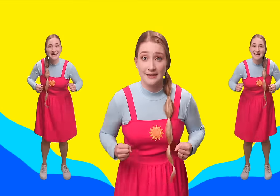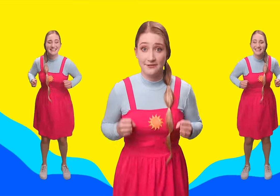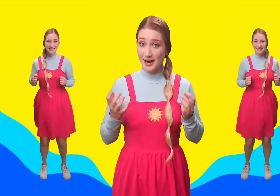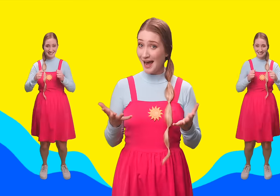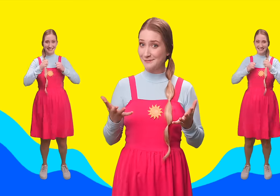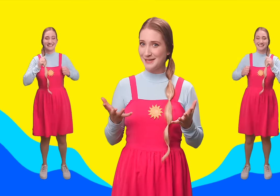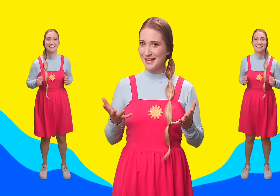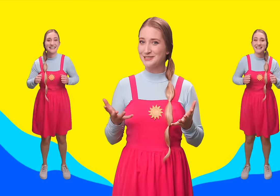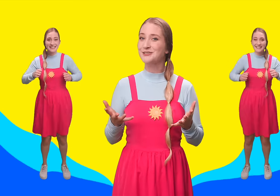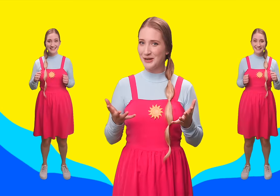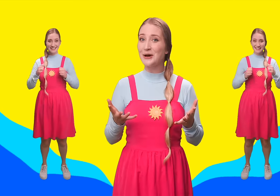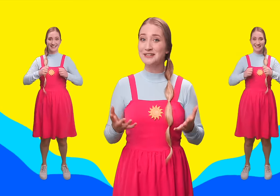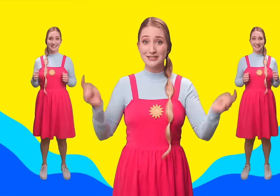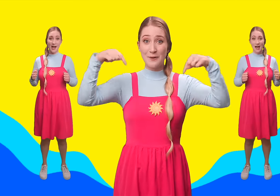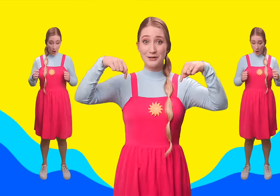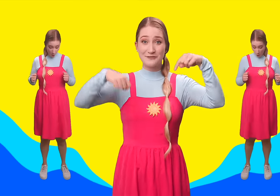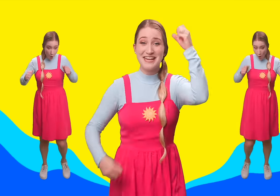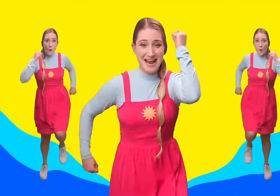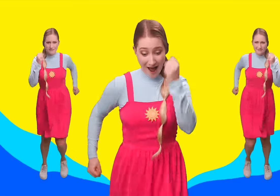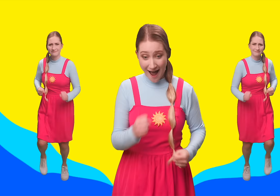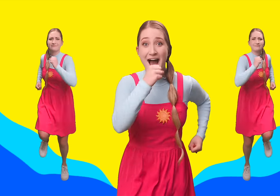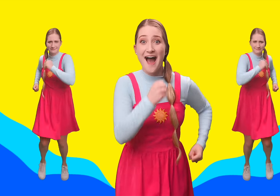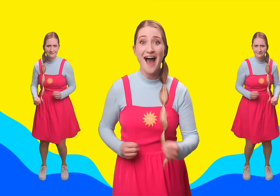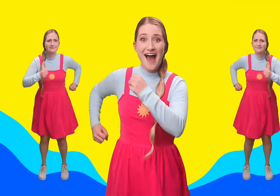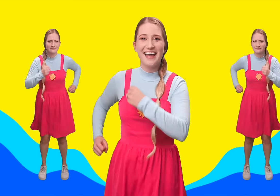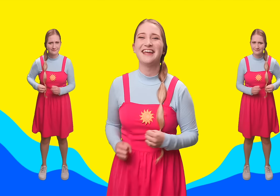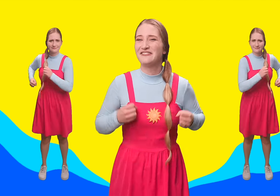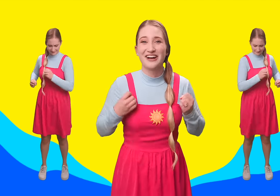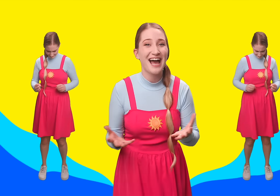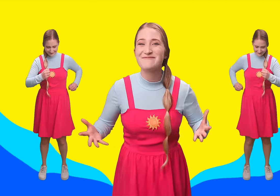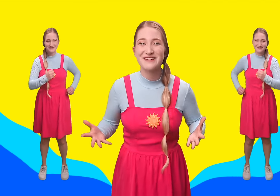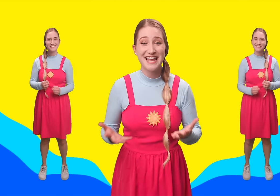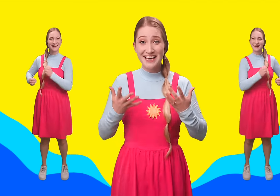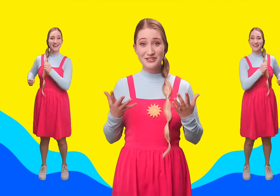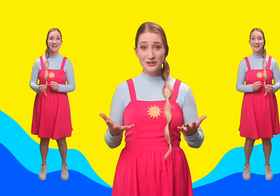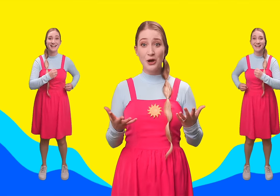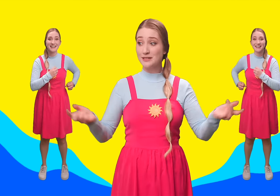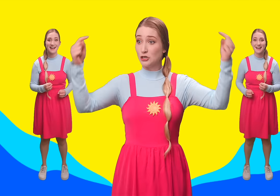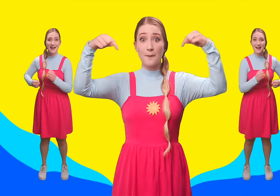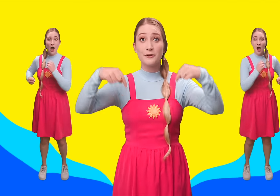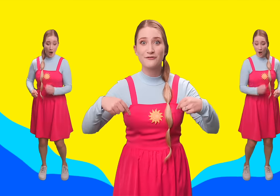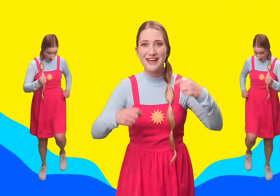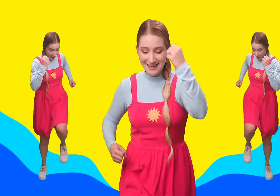If you're happy and you know it, stomp your feet.